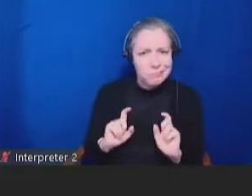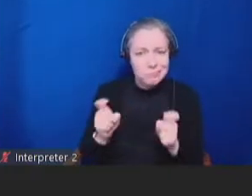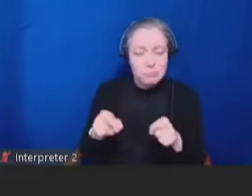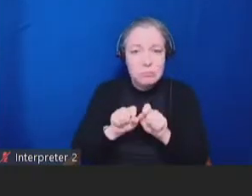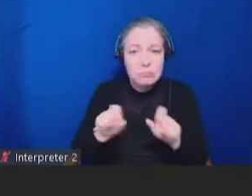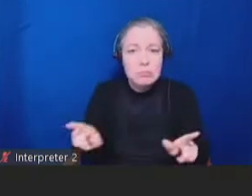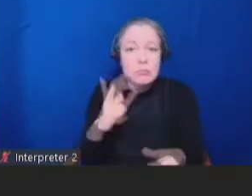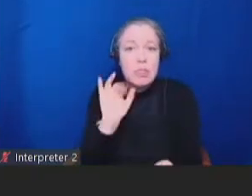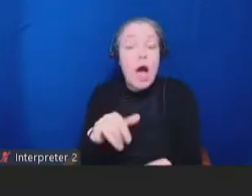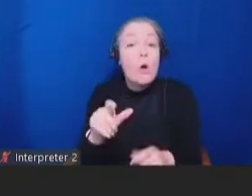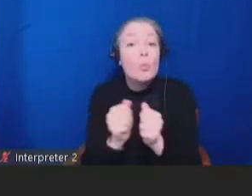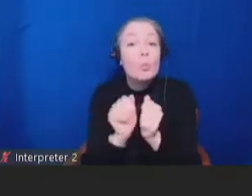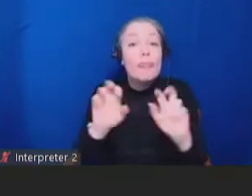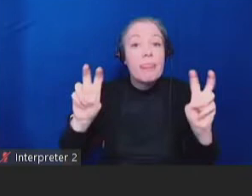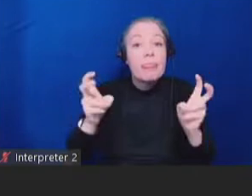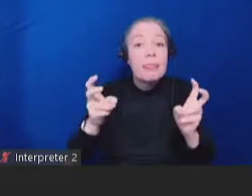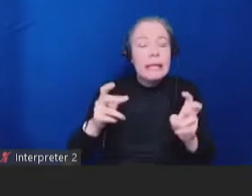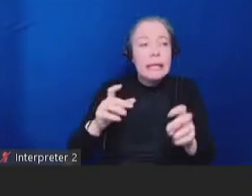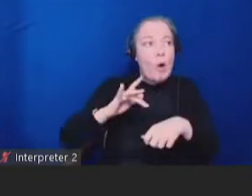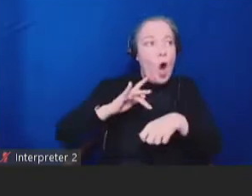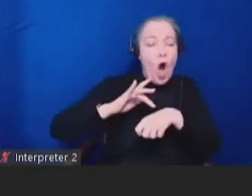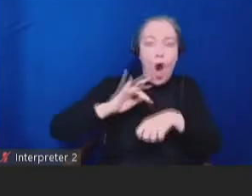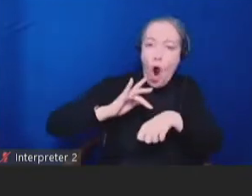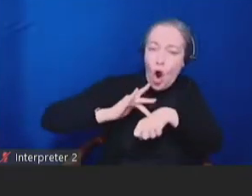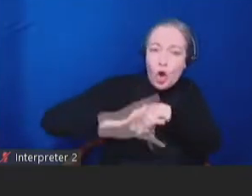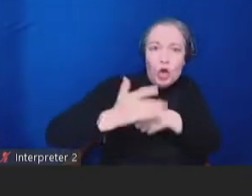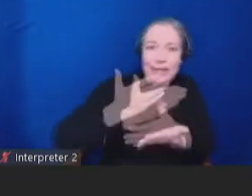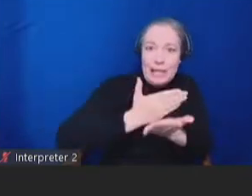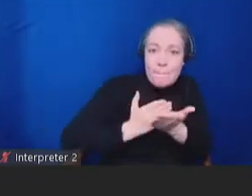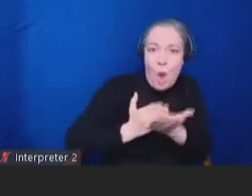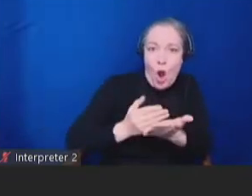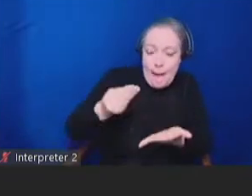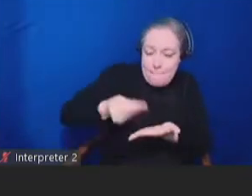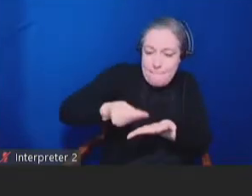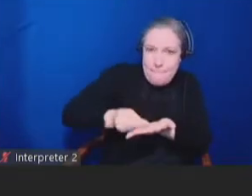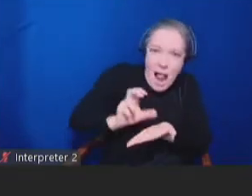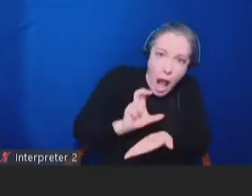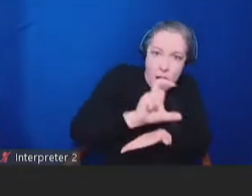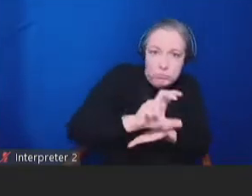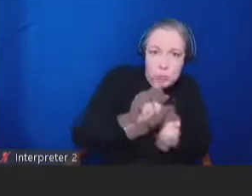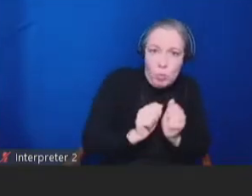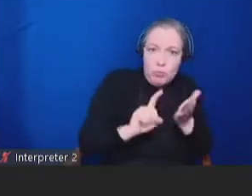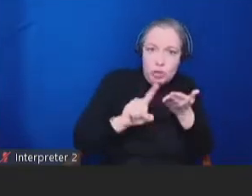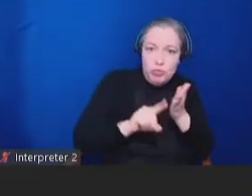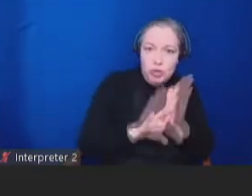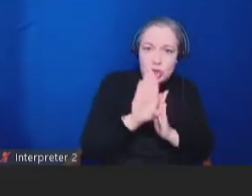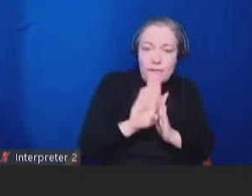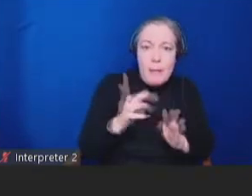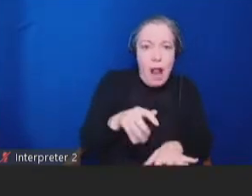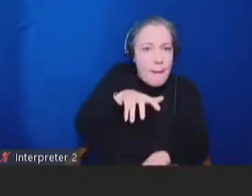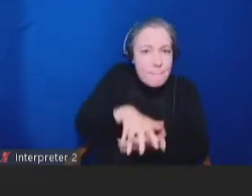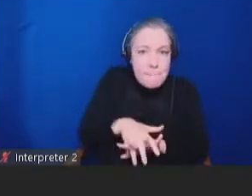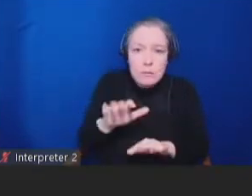that early-stage investment in R&D. And embedding, not only the issues and the threats we face,